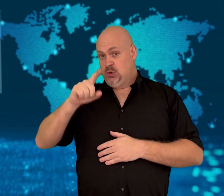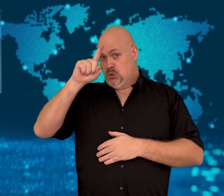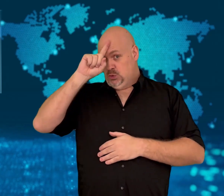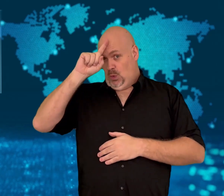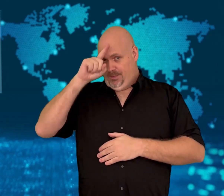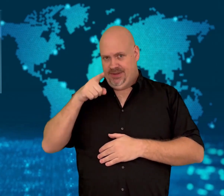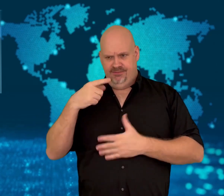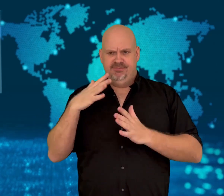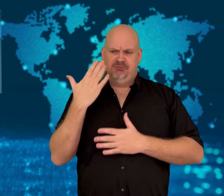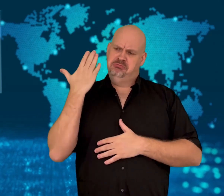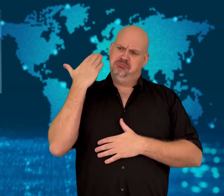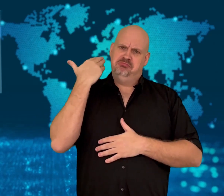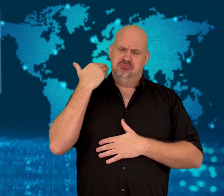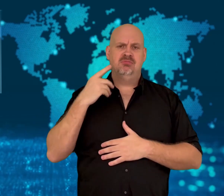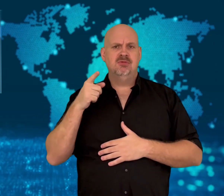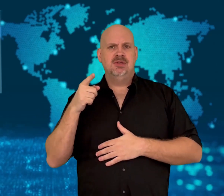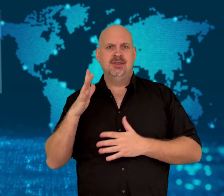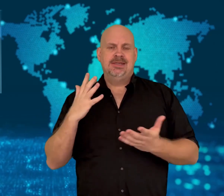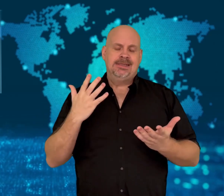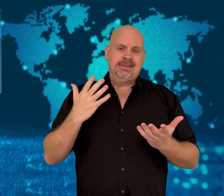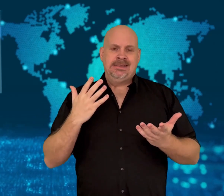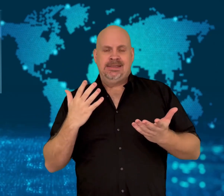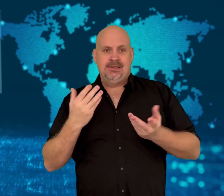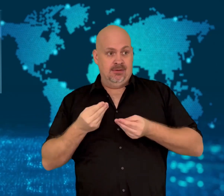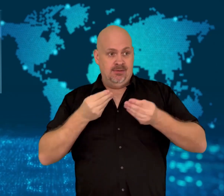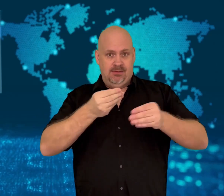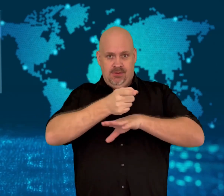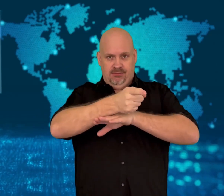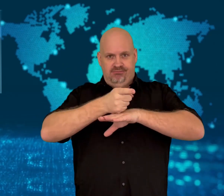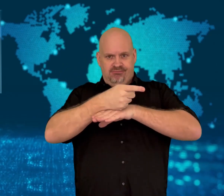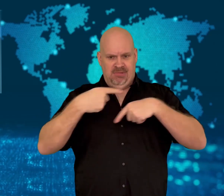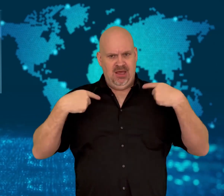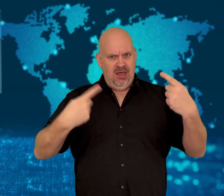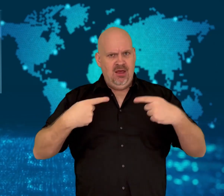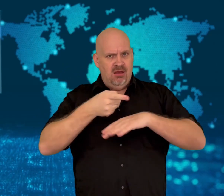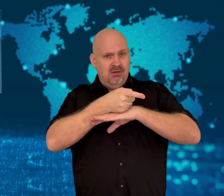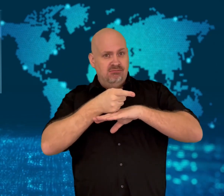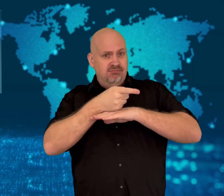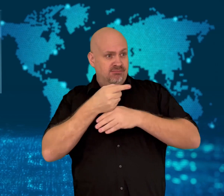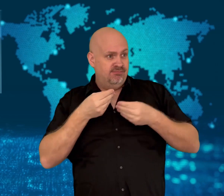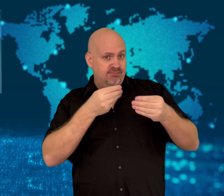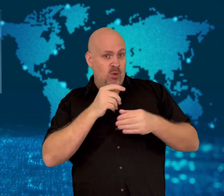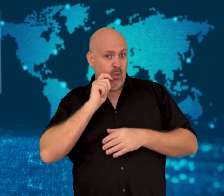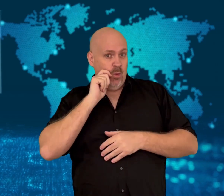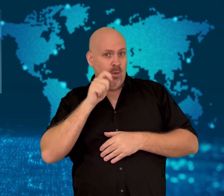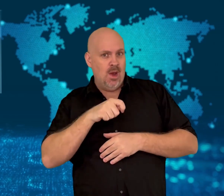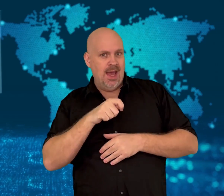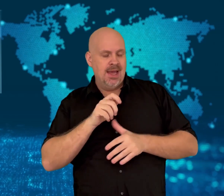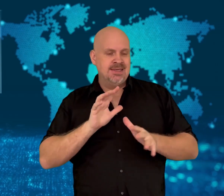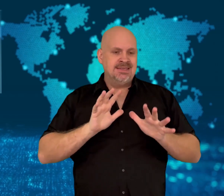Germany recently resisted sending tanks saying there was increased risk of